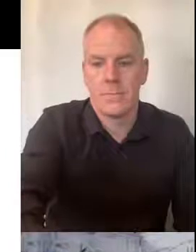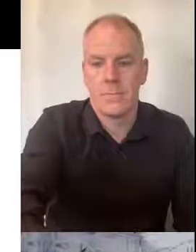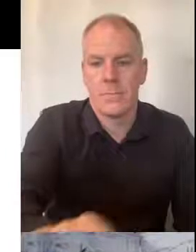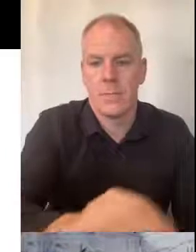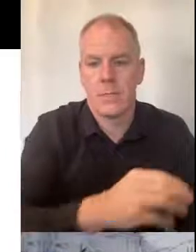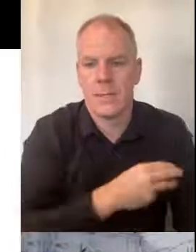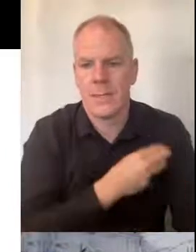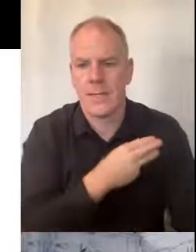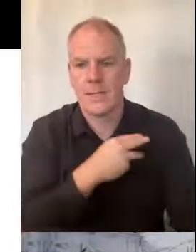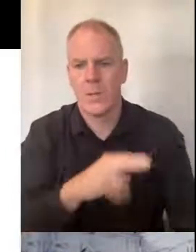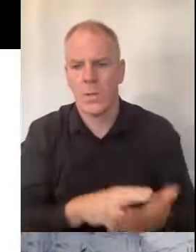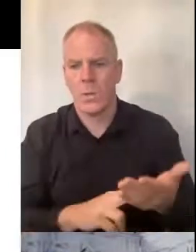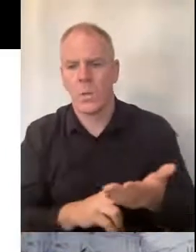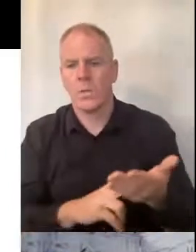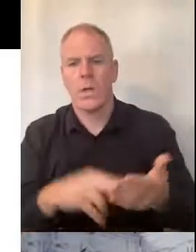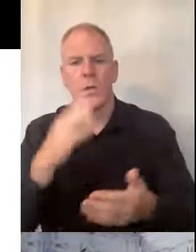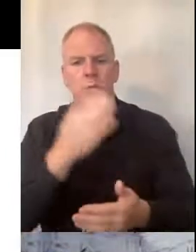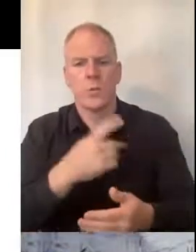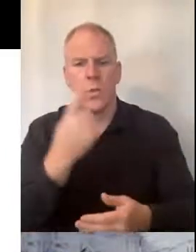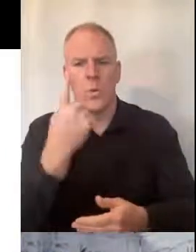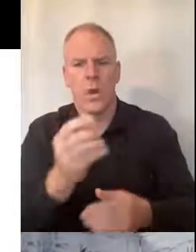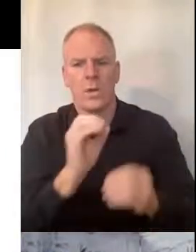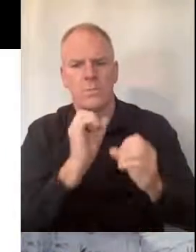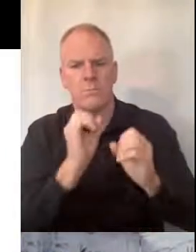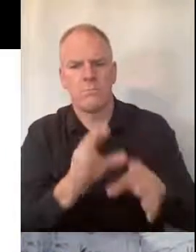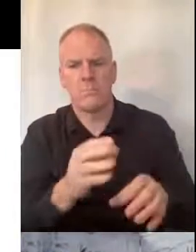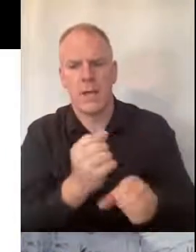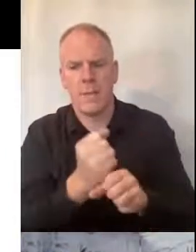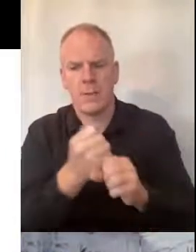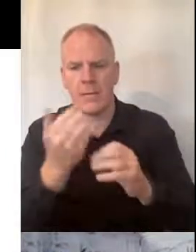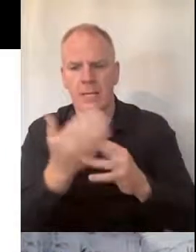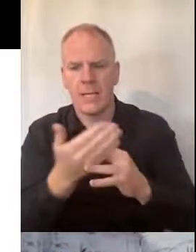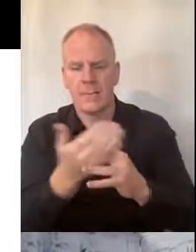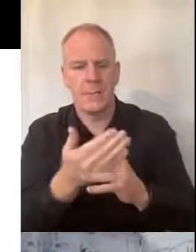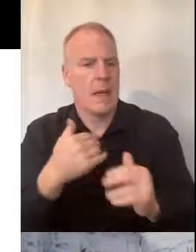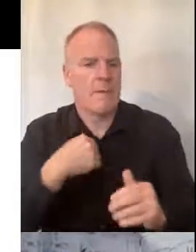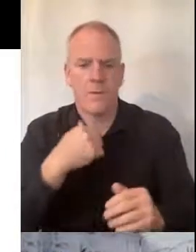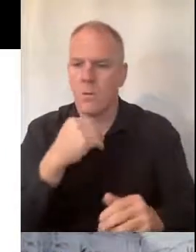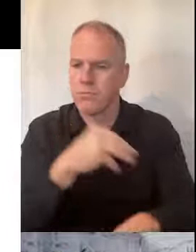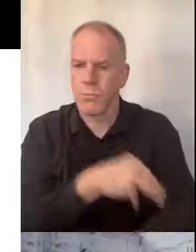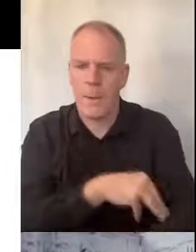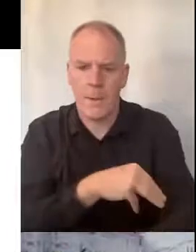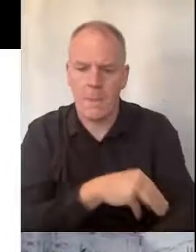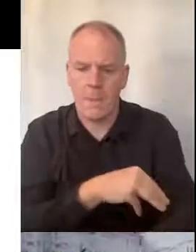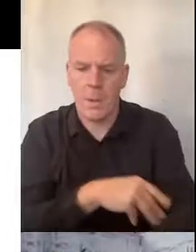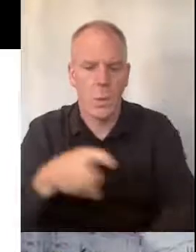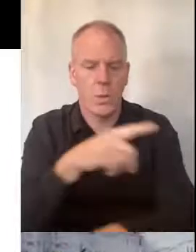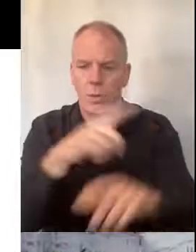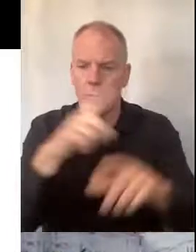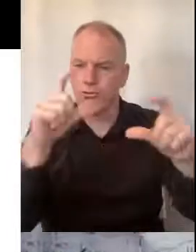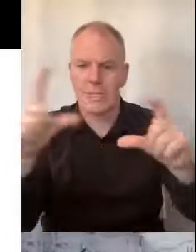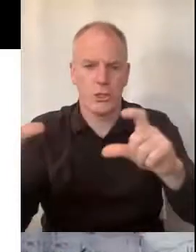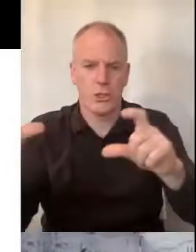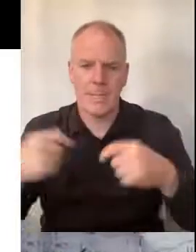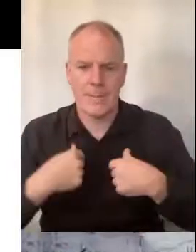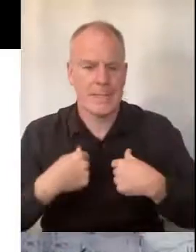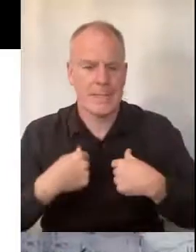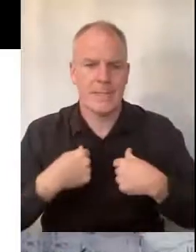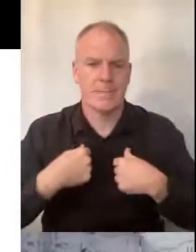I just want to point out one thing in terms of accessibility, I have no problem at all you taking a screenshot and sharing the content,